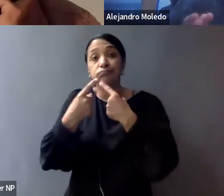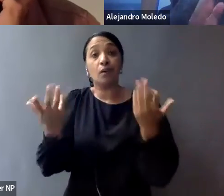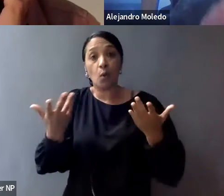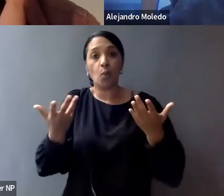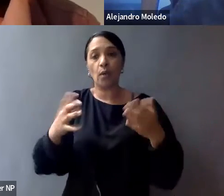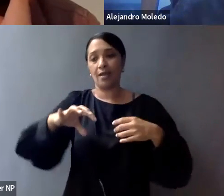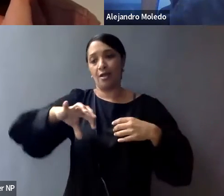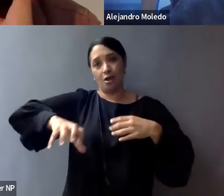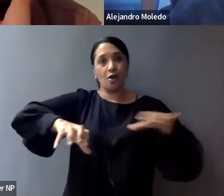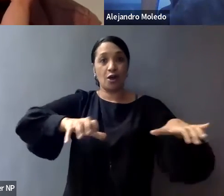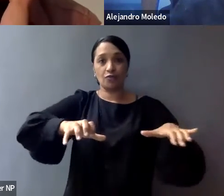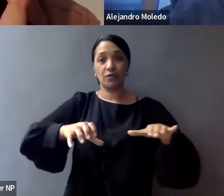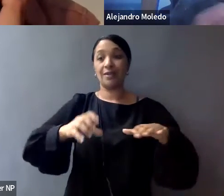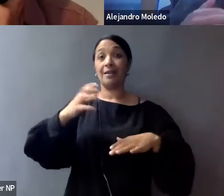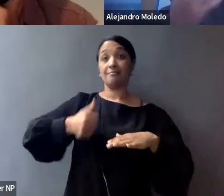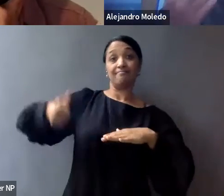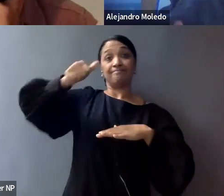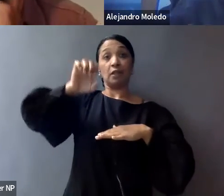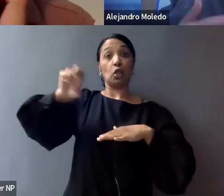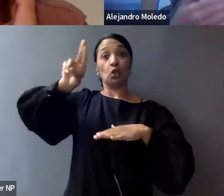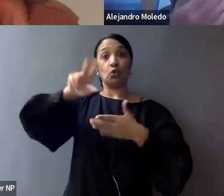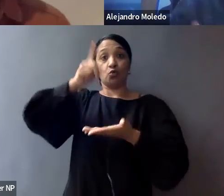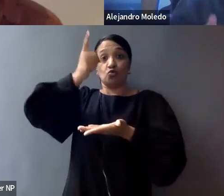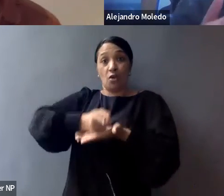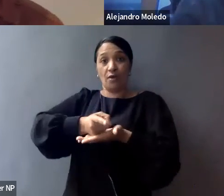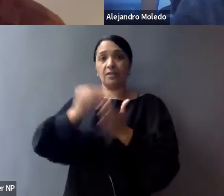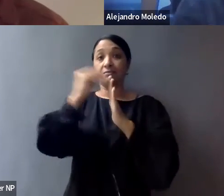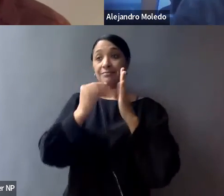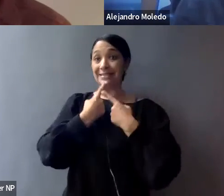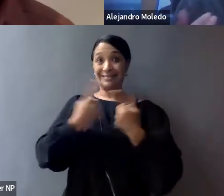The directive does not go into it. It just requires measures to avoid it.